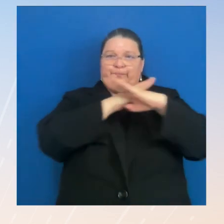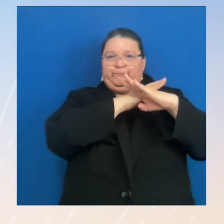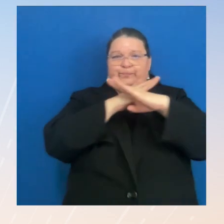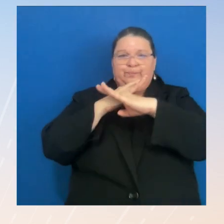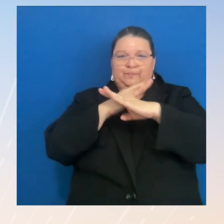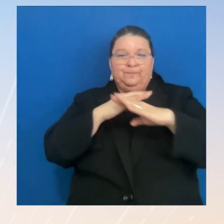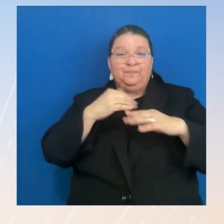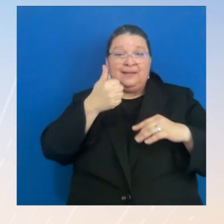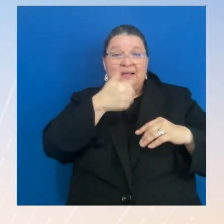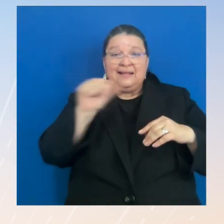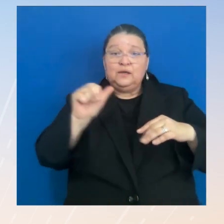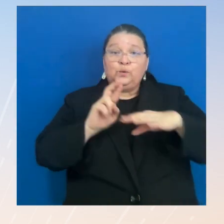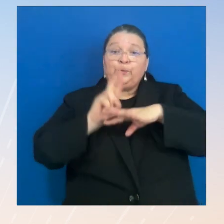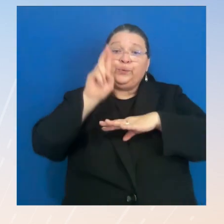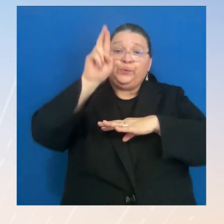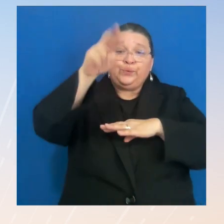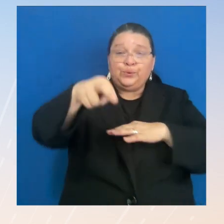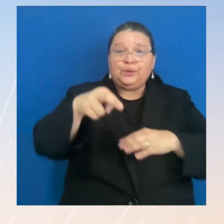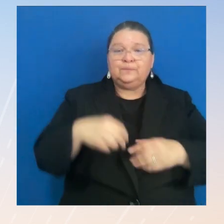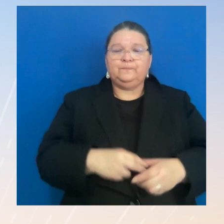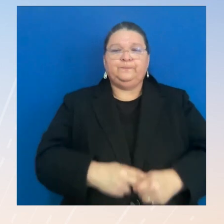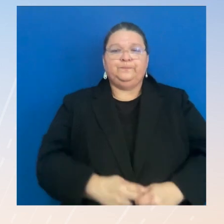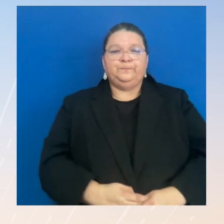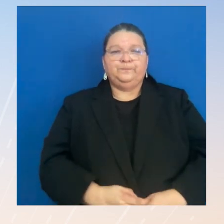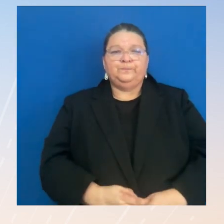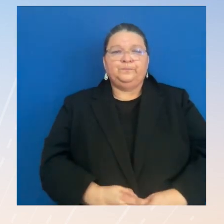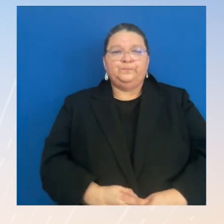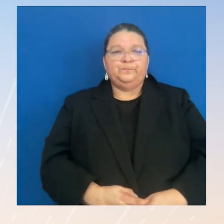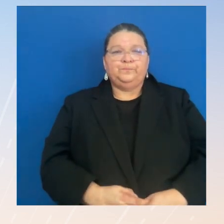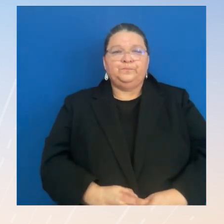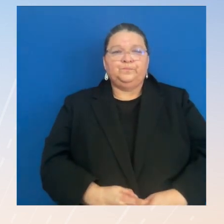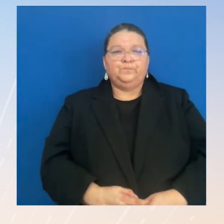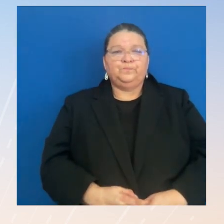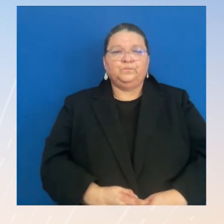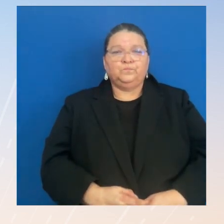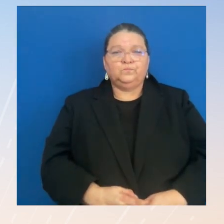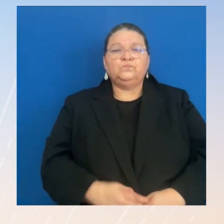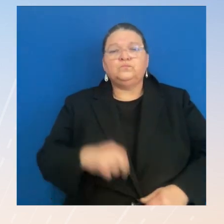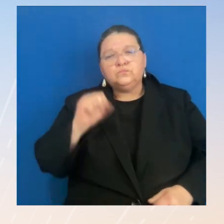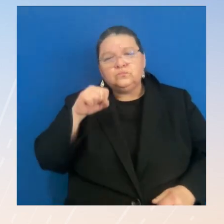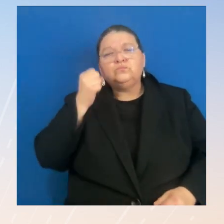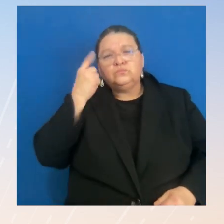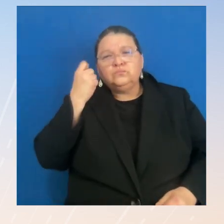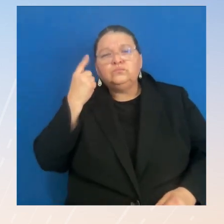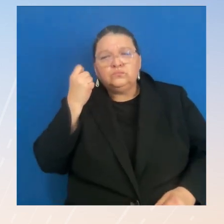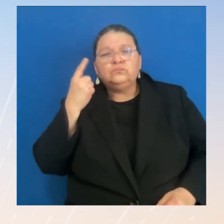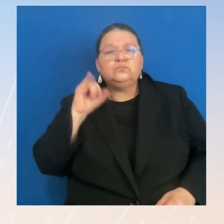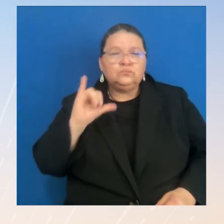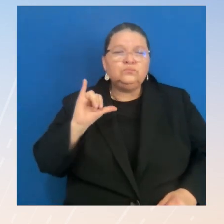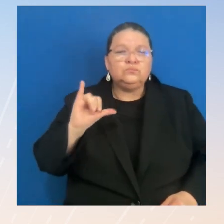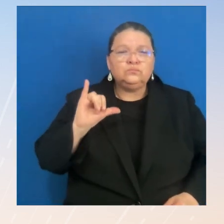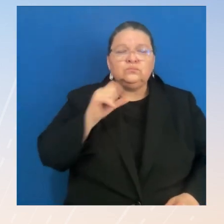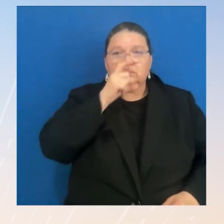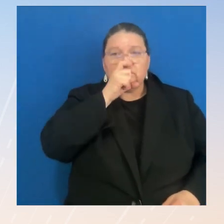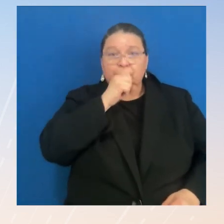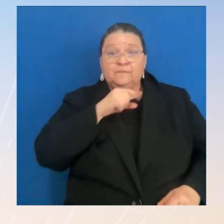to prevent exactly what you just described? Ms. Psaki: Yeah, it's a good question, David. You probably know more about military equipment than anyone except for the Department of Defense. So here we are.